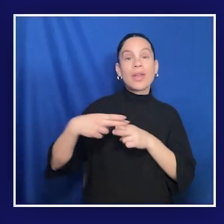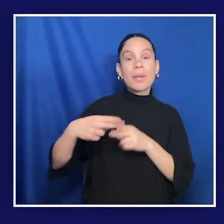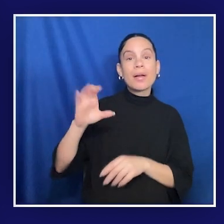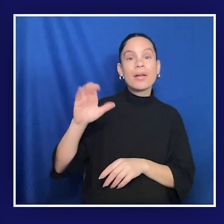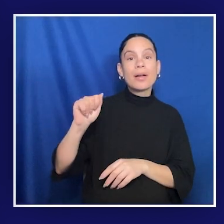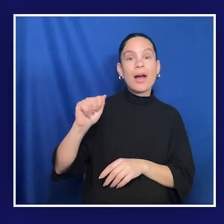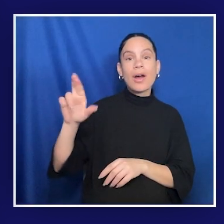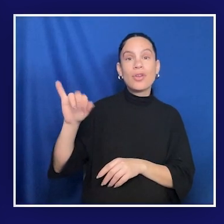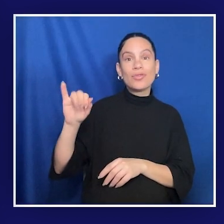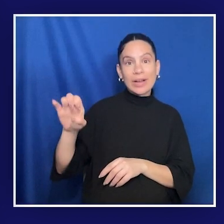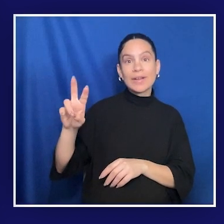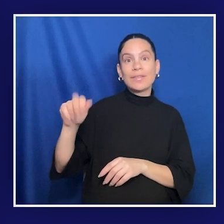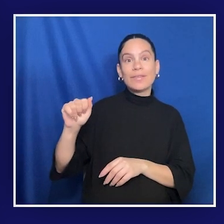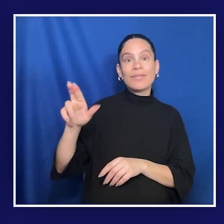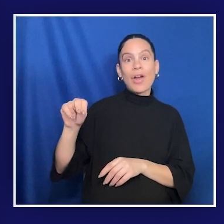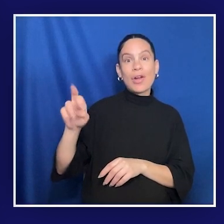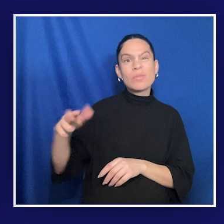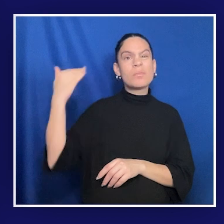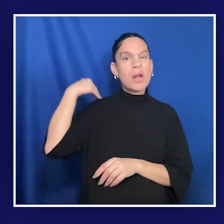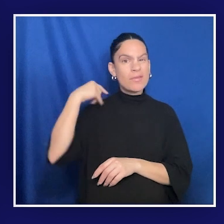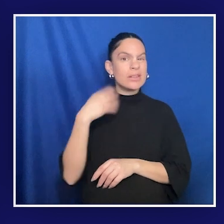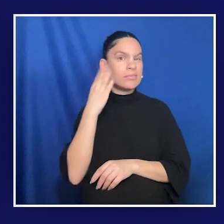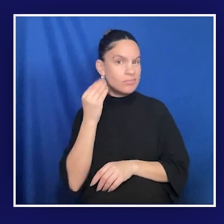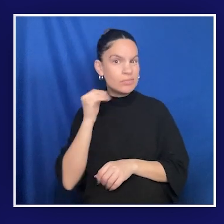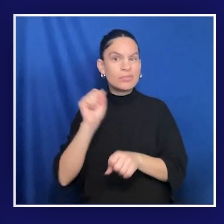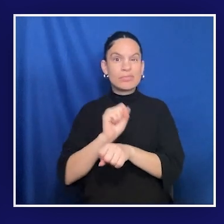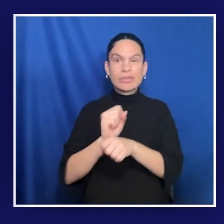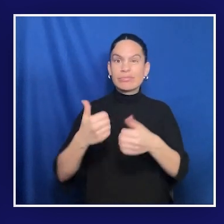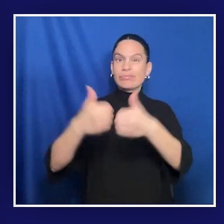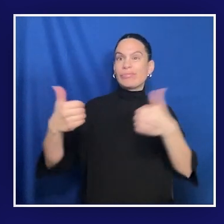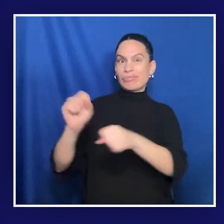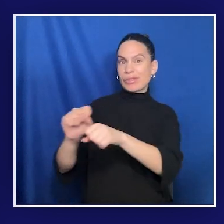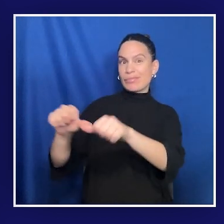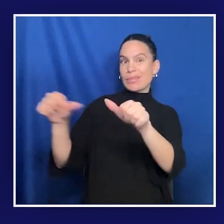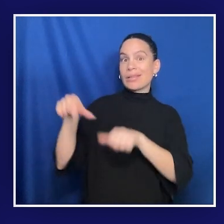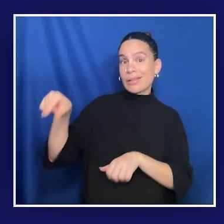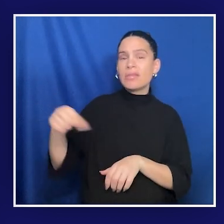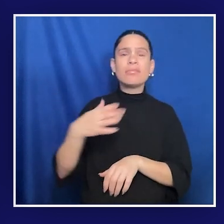My name is Carrie Varner, and I used to work at a sheltered workshop. My main disability is I have autism.